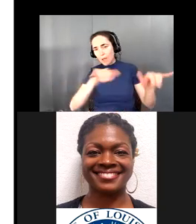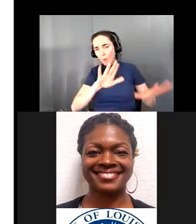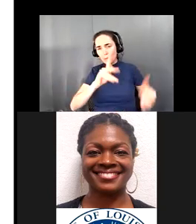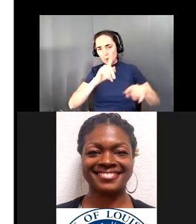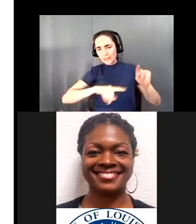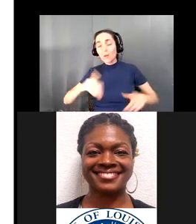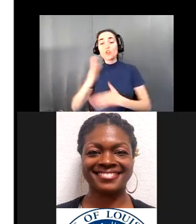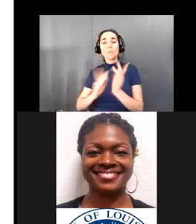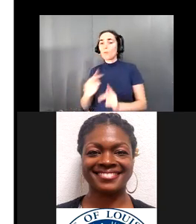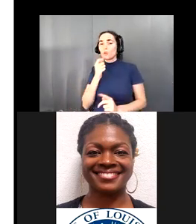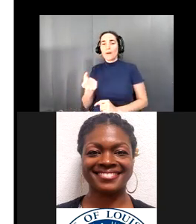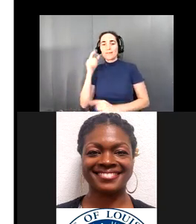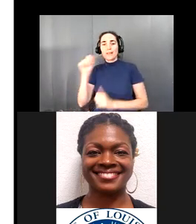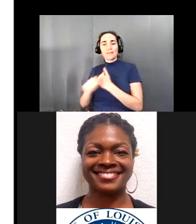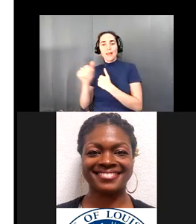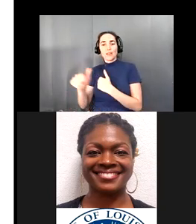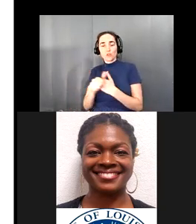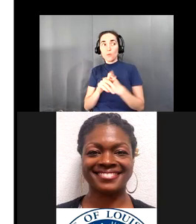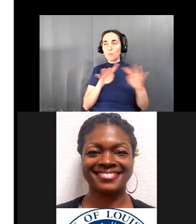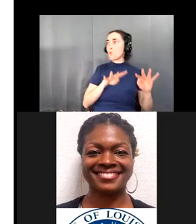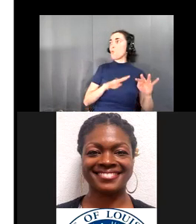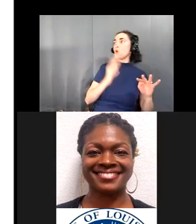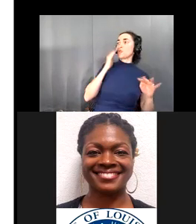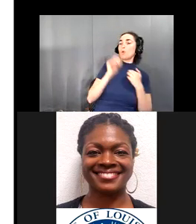danger, the way everybody else does. 16:22:30 And so we want people to be looking